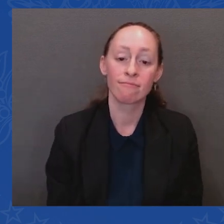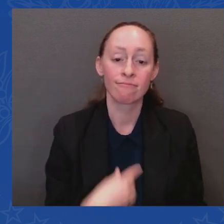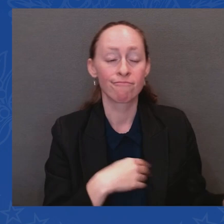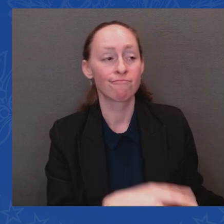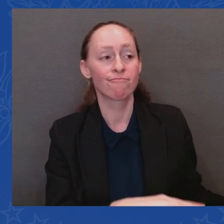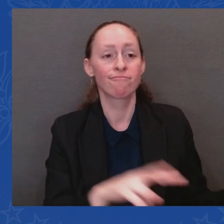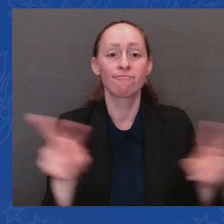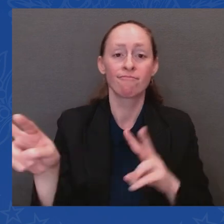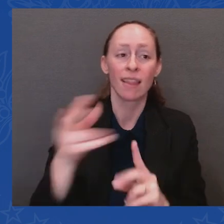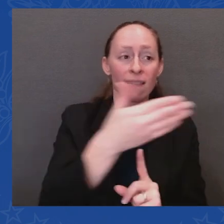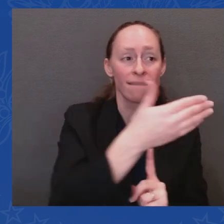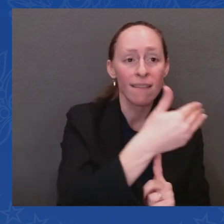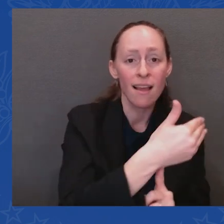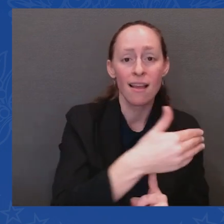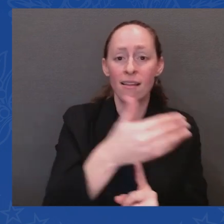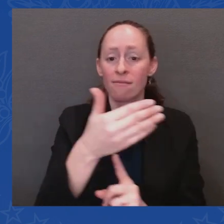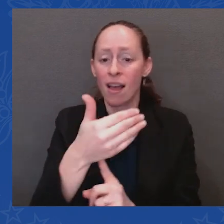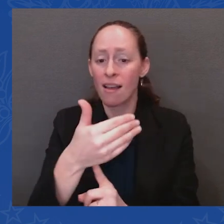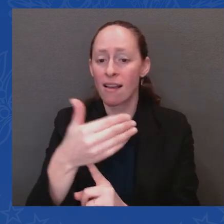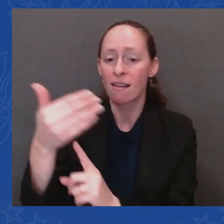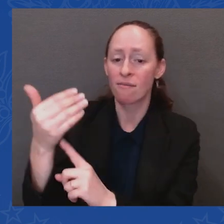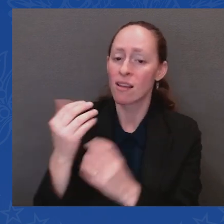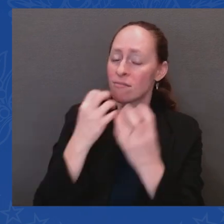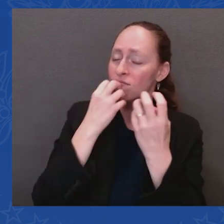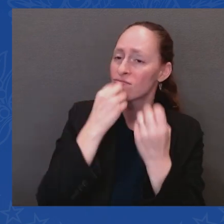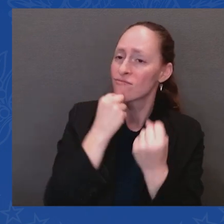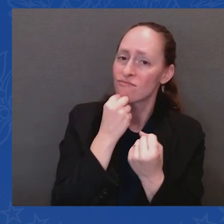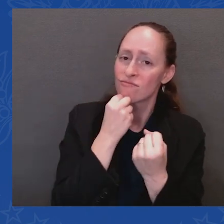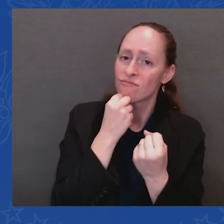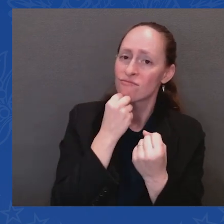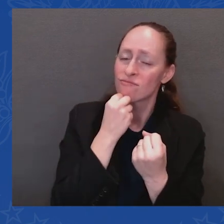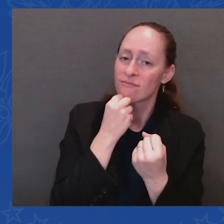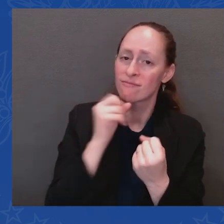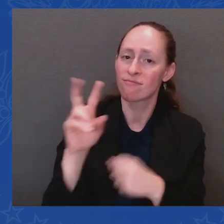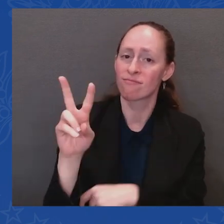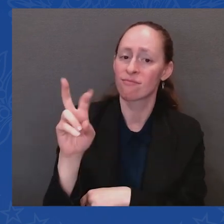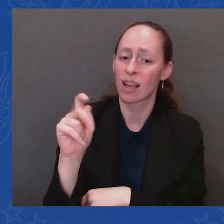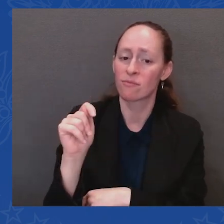I'm always struck by and moved by the veterans carrying these flags.